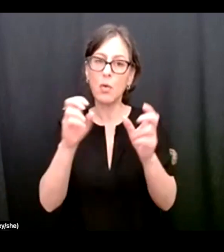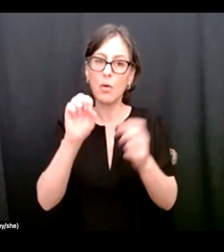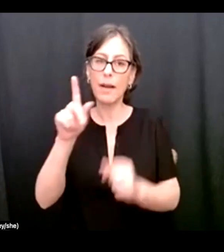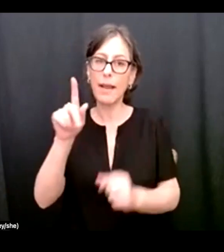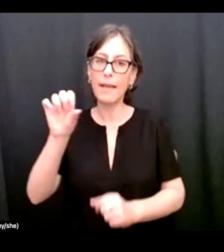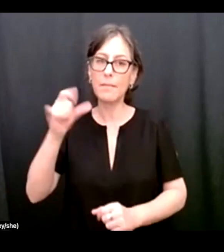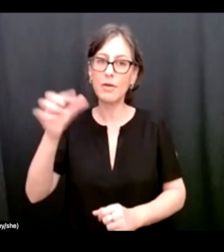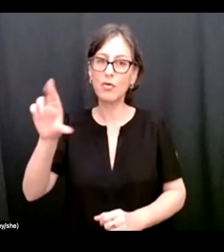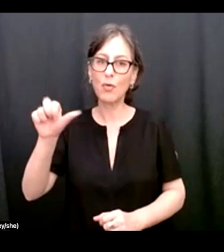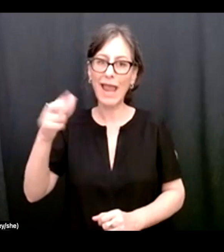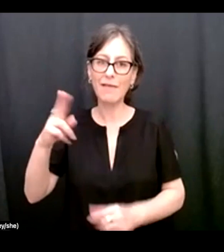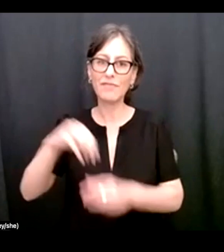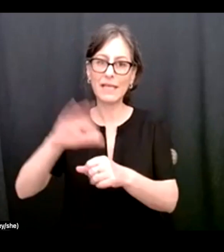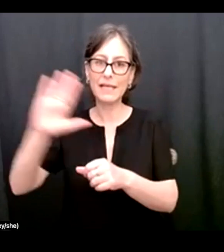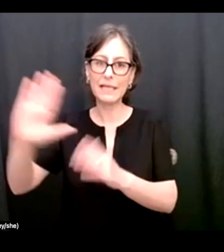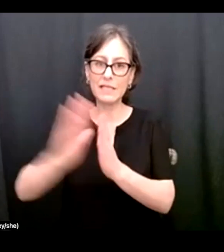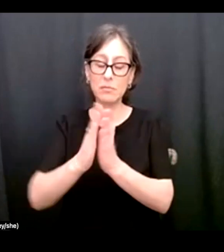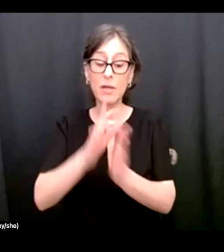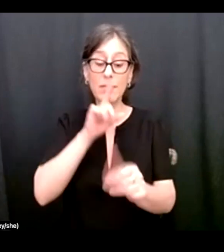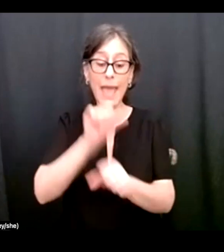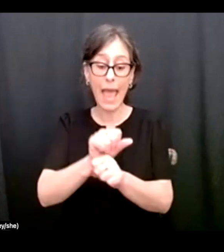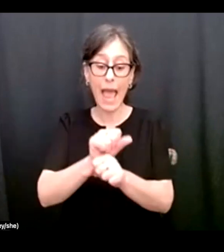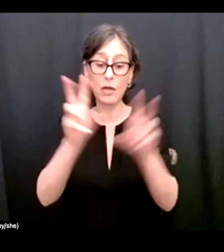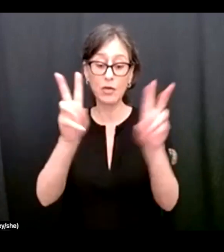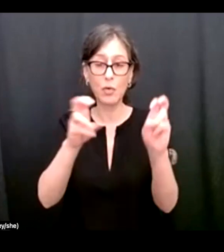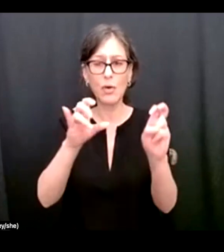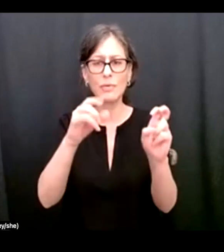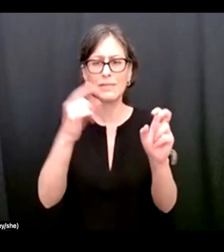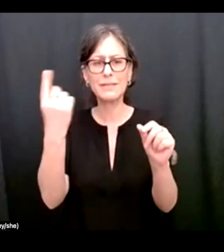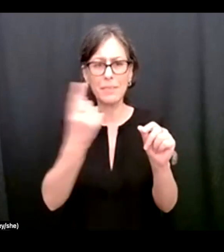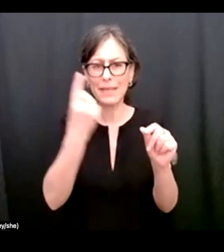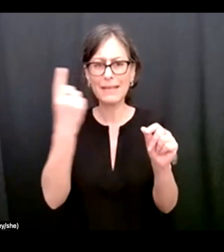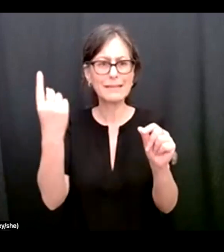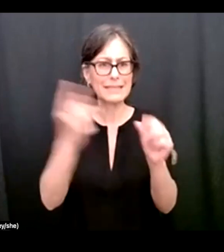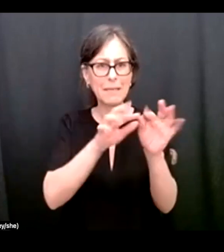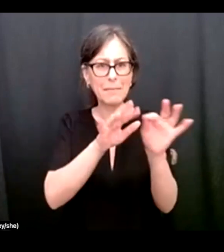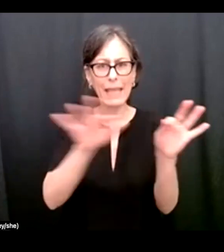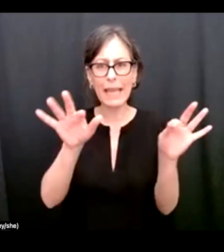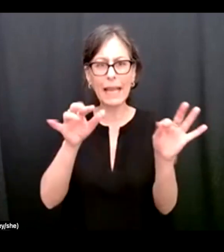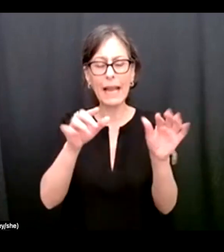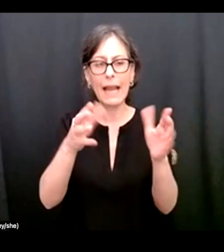So the actual quote is “[something, something] languishes in the body,”